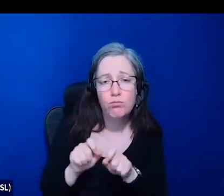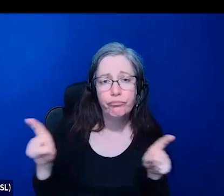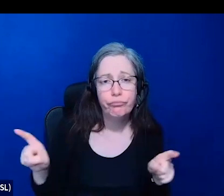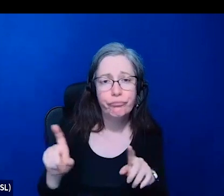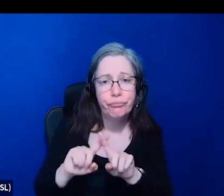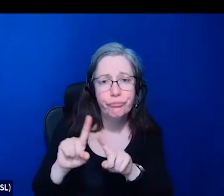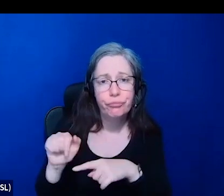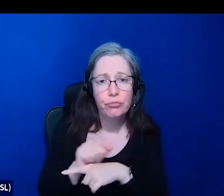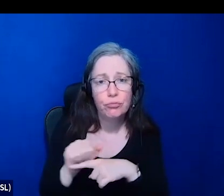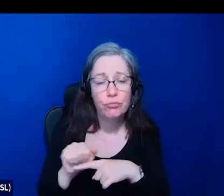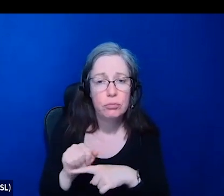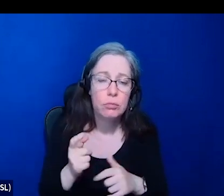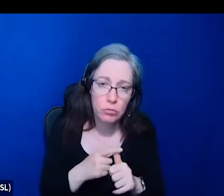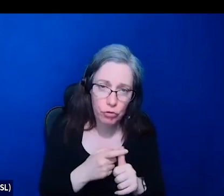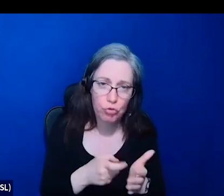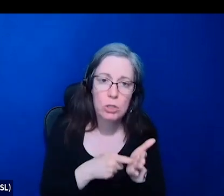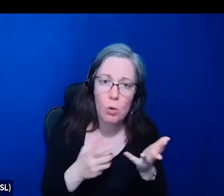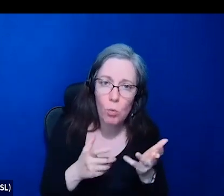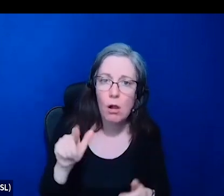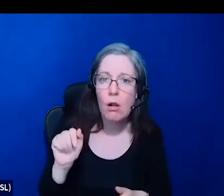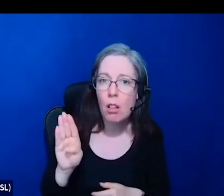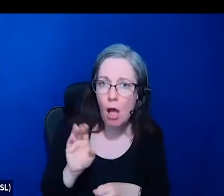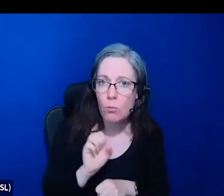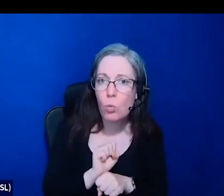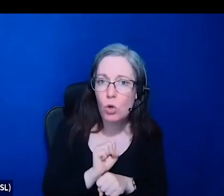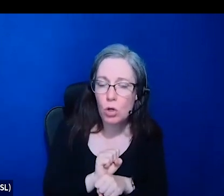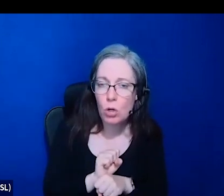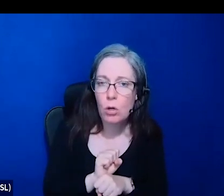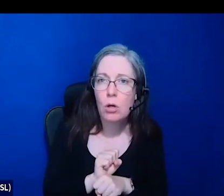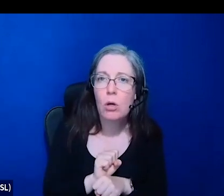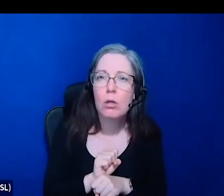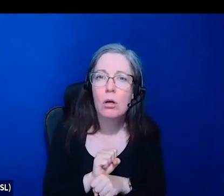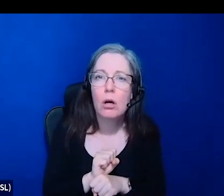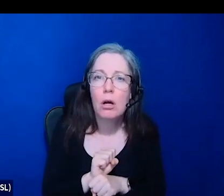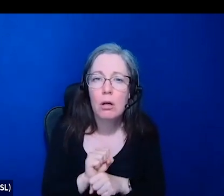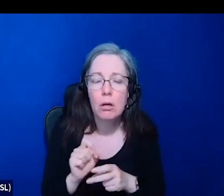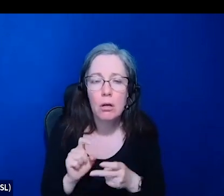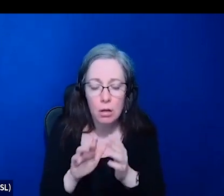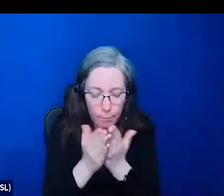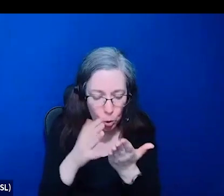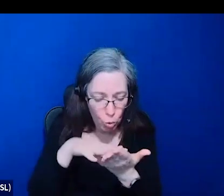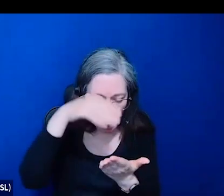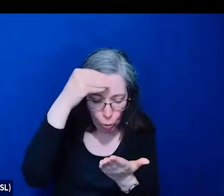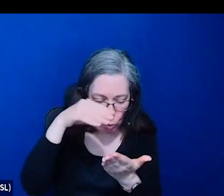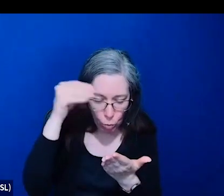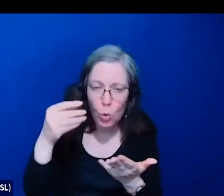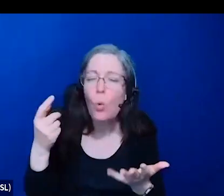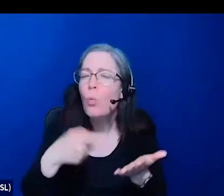which is lab work and book learning, basically. What do you need to know?